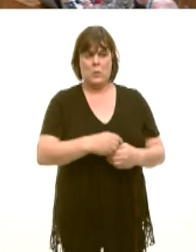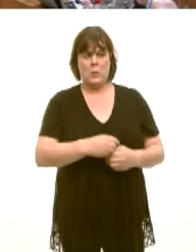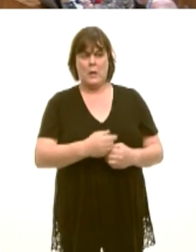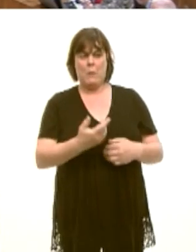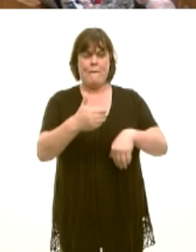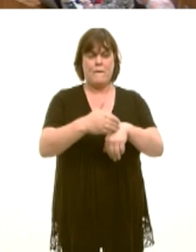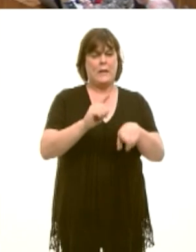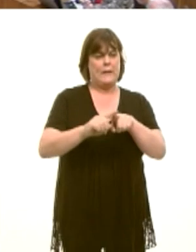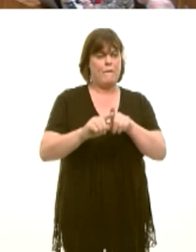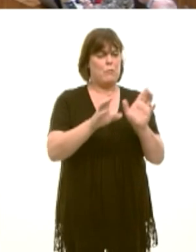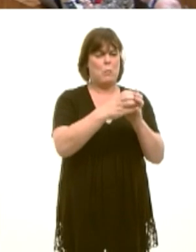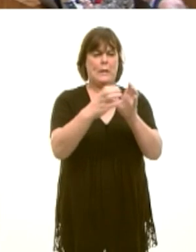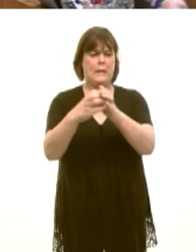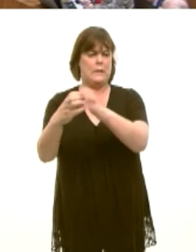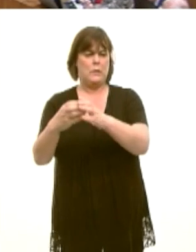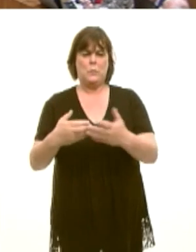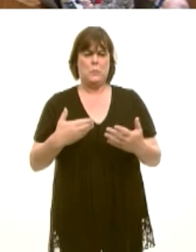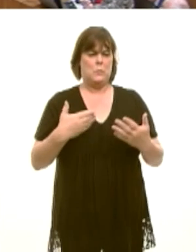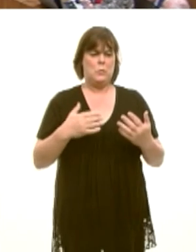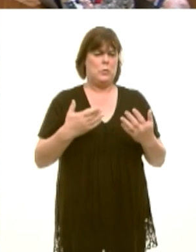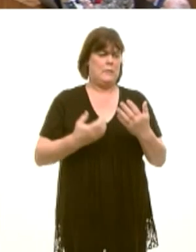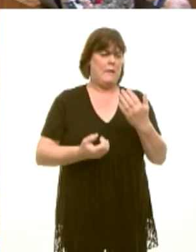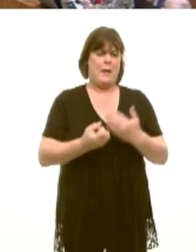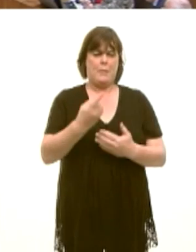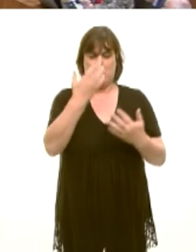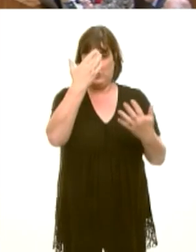Yr Arglwydd / Lord Elis-Thomas: Iím grateful to the First Minister for drawing attention